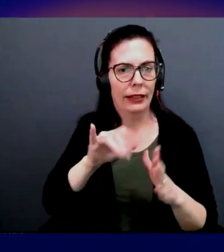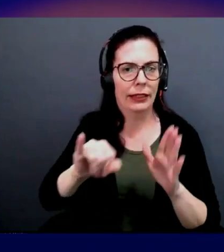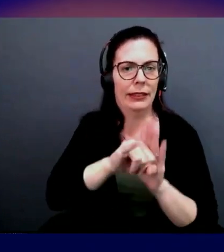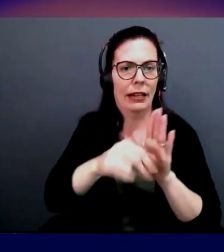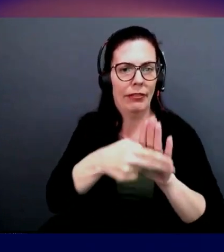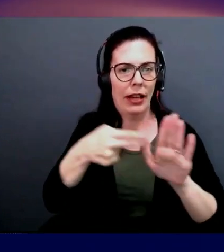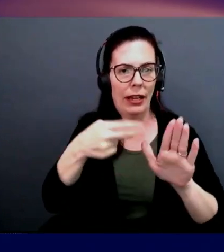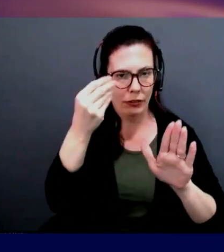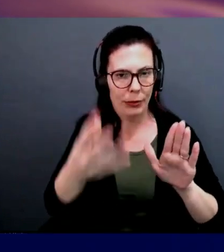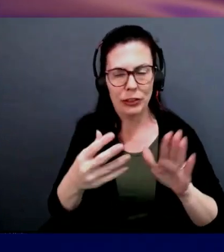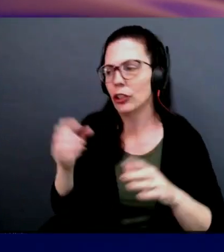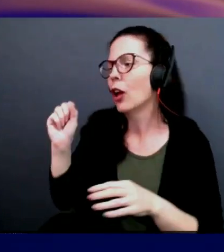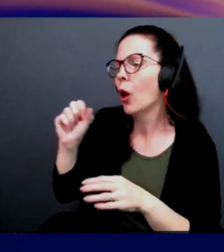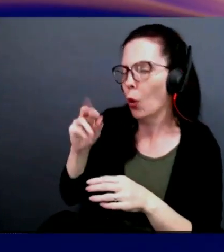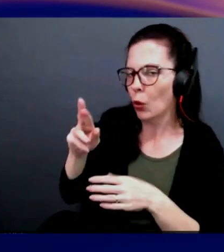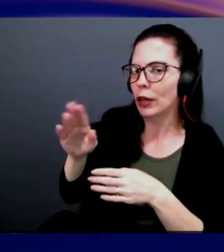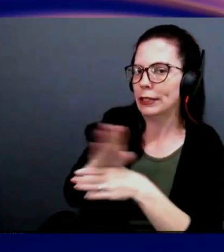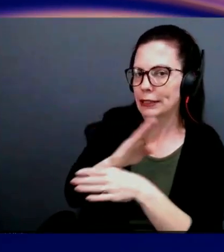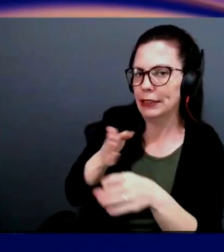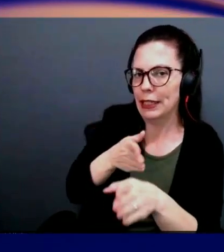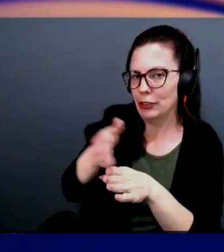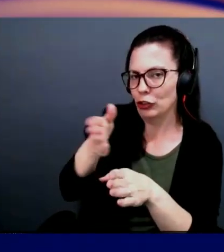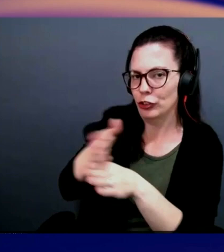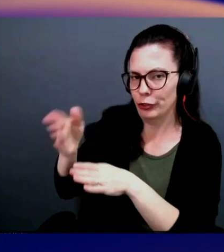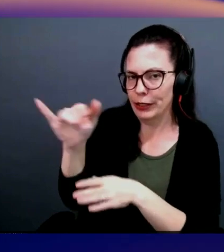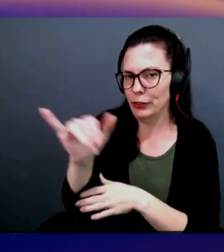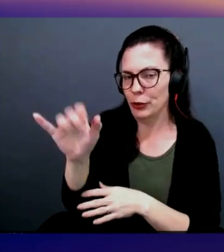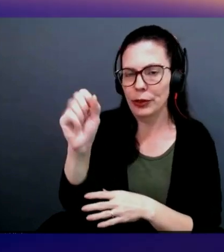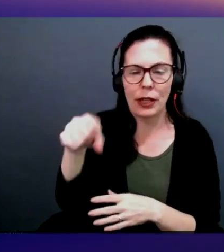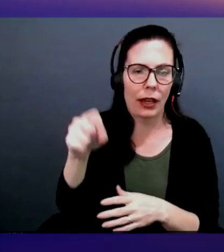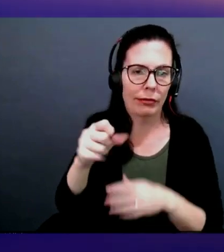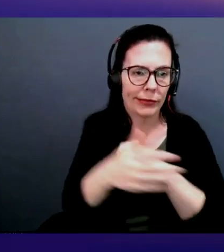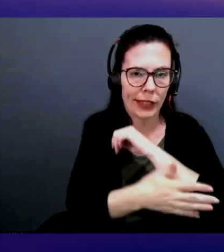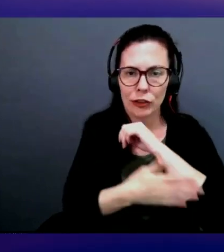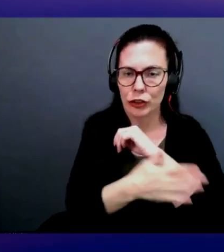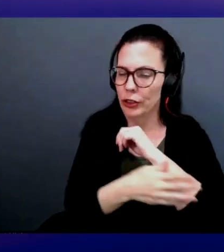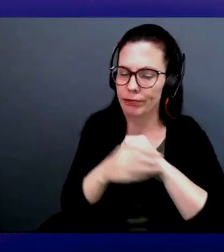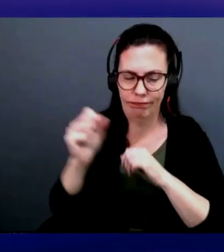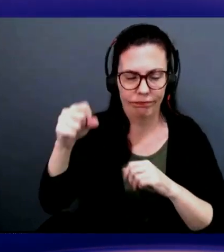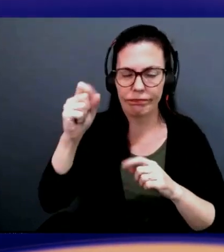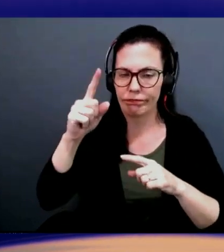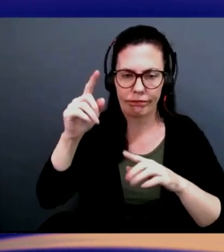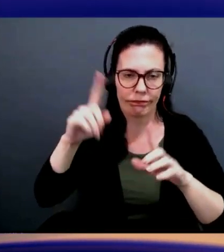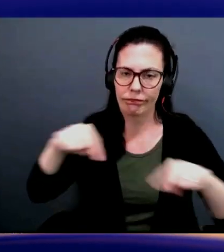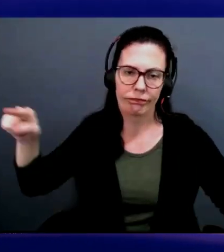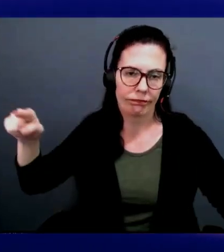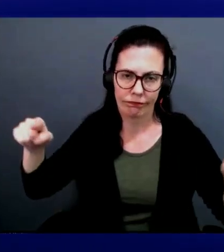Or for the industry they are in. Right, exactly. For the industry they are in or for the country they are in, and so on. Okay.